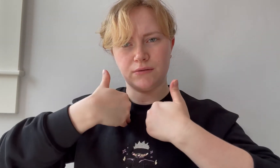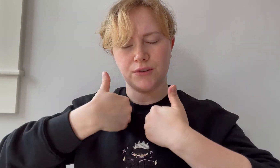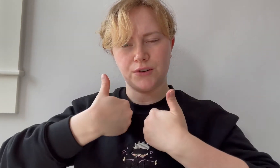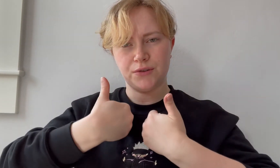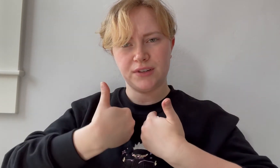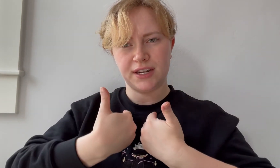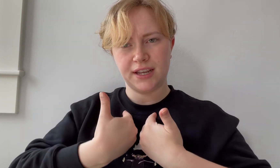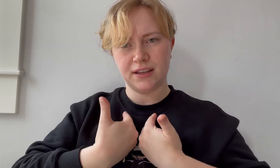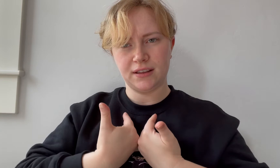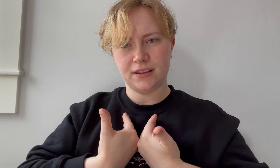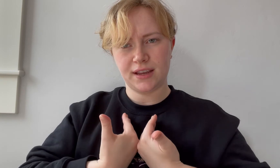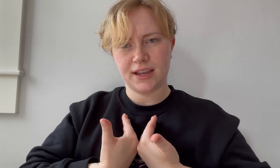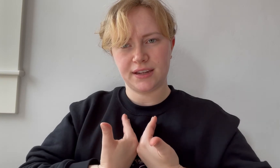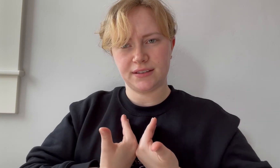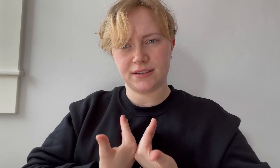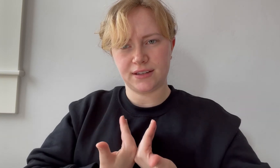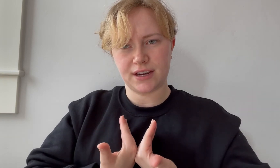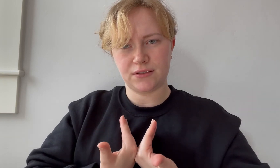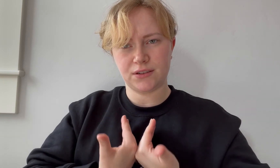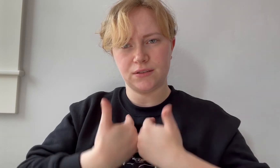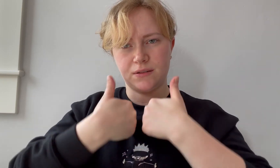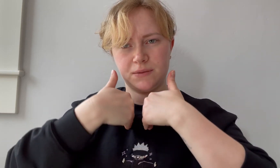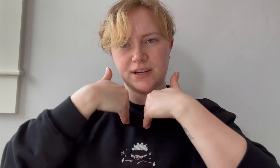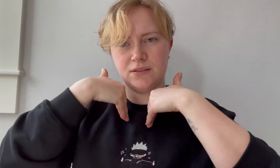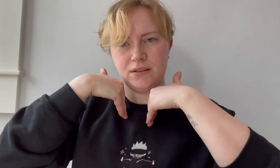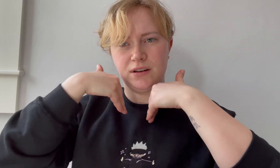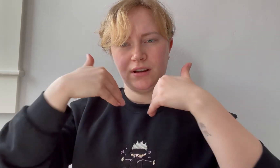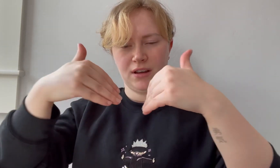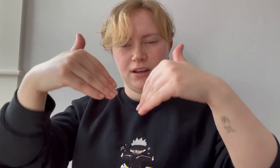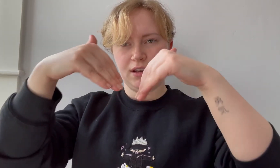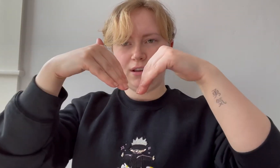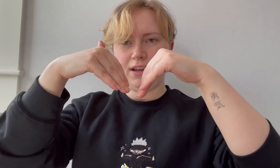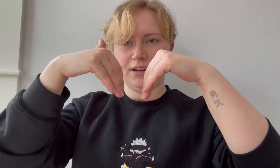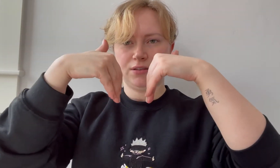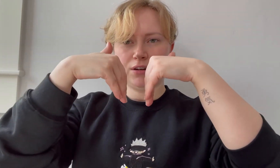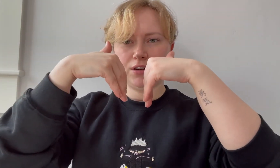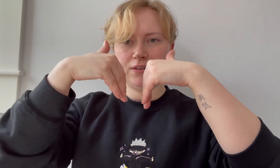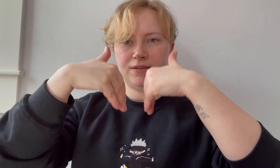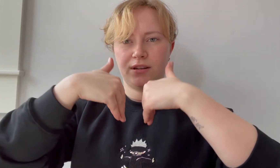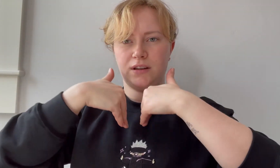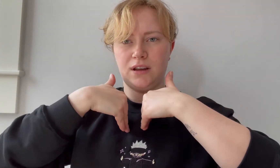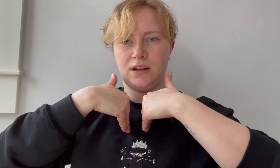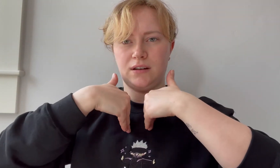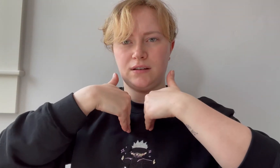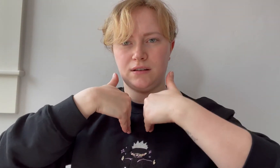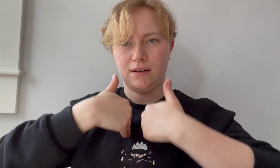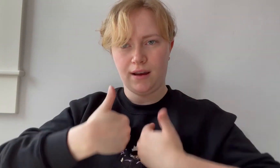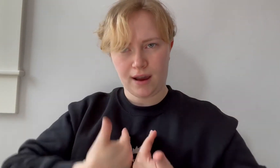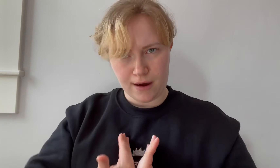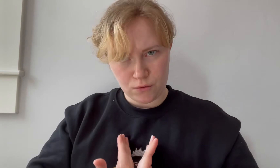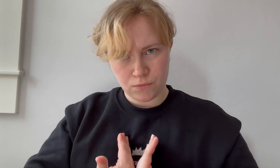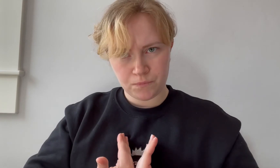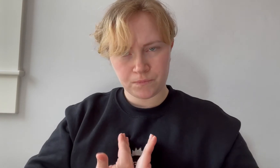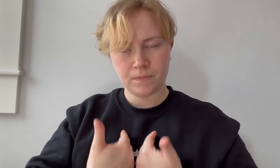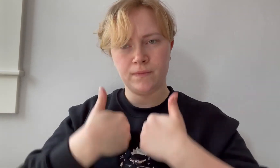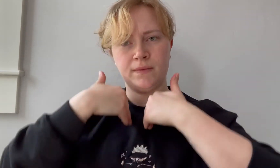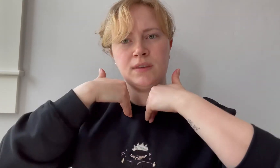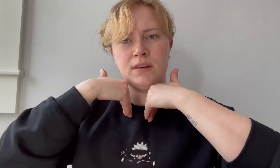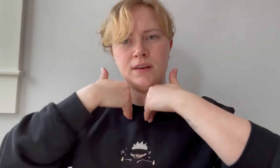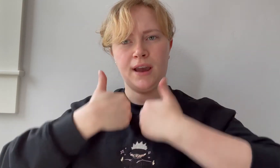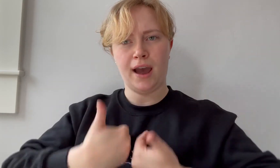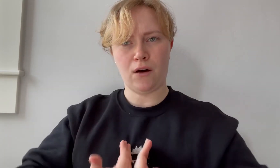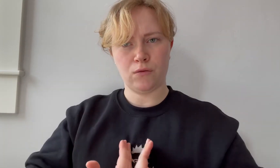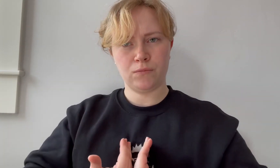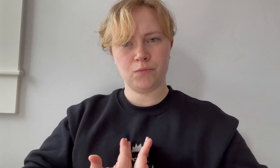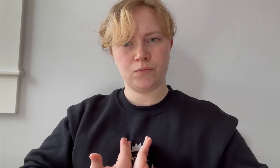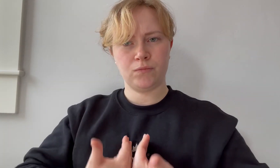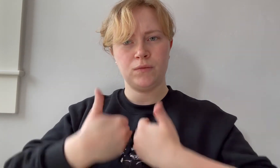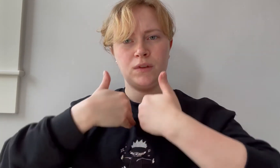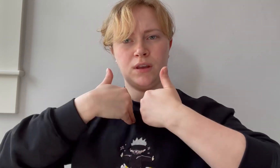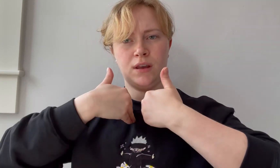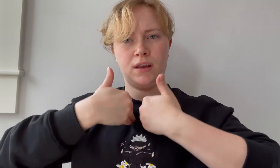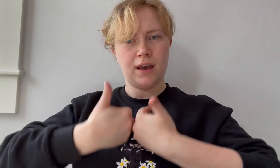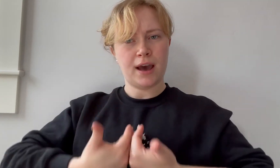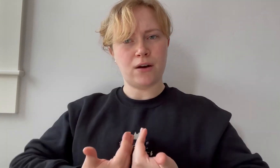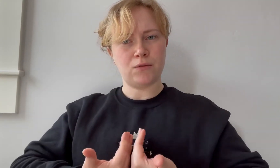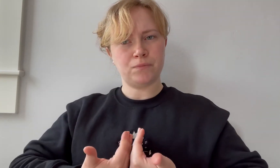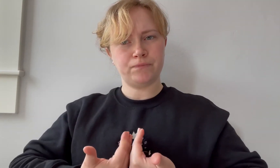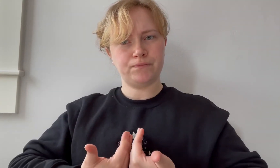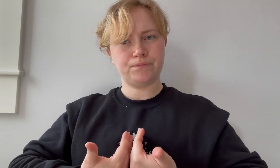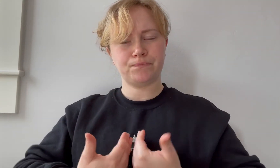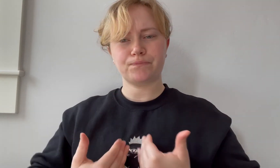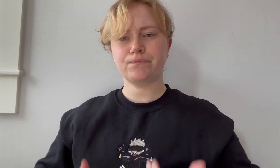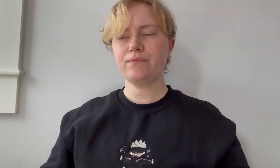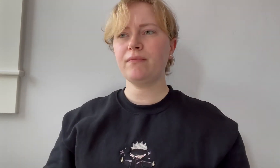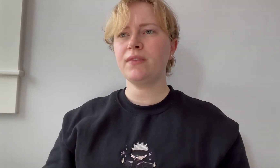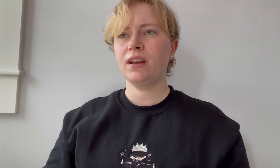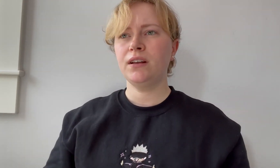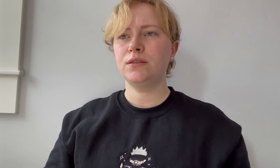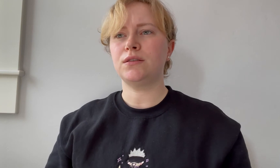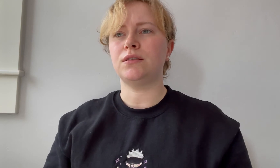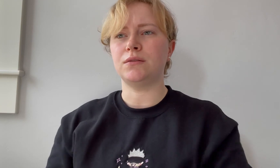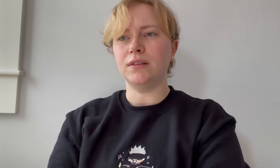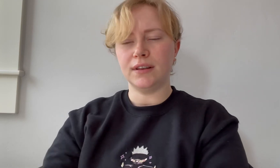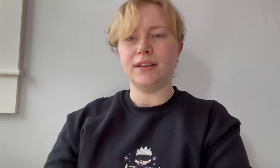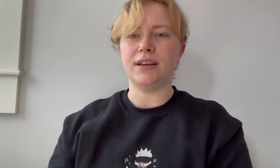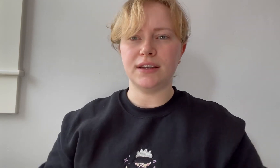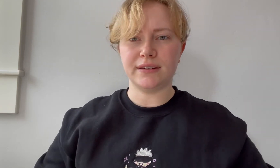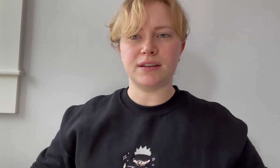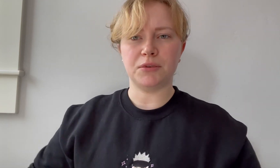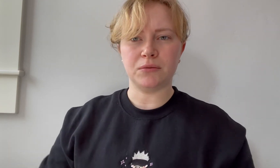rotating the hands down so thumbs out hands curved and how how how so the example i'm going